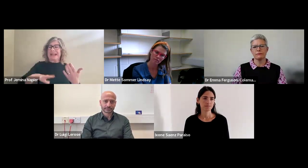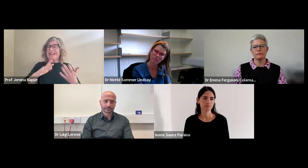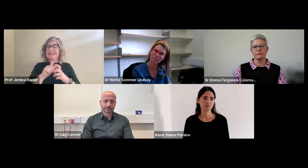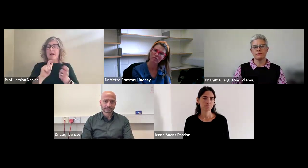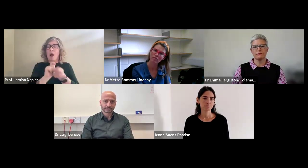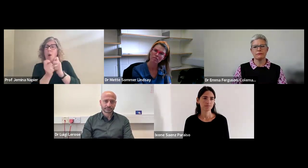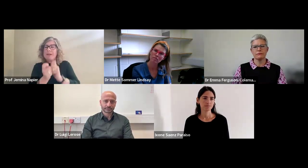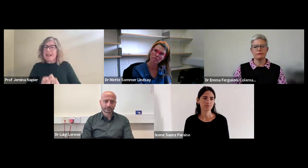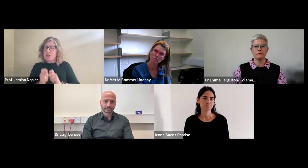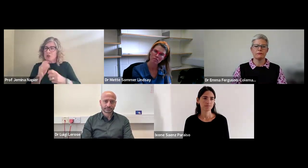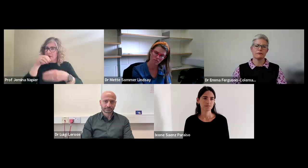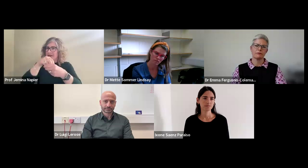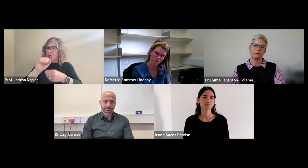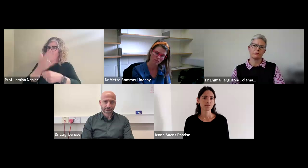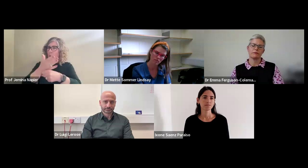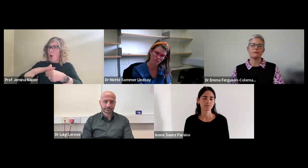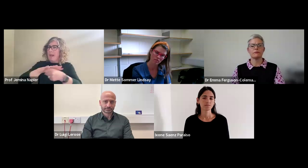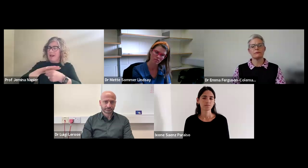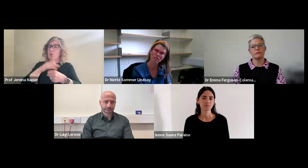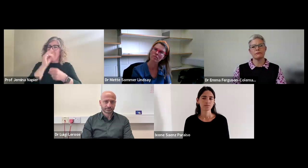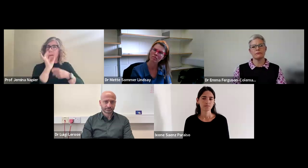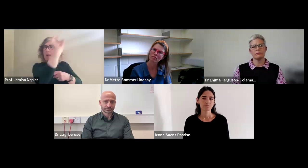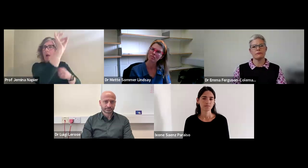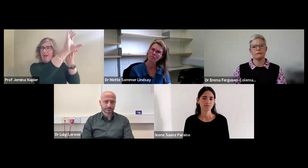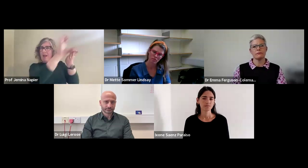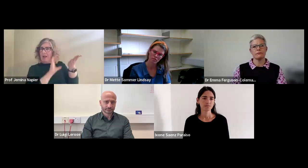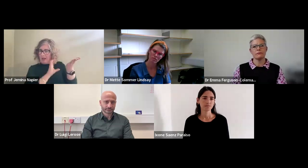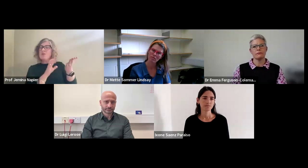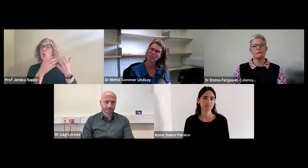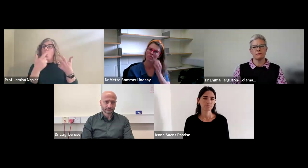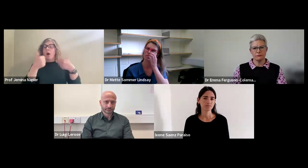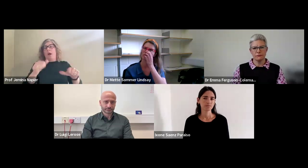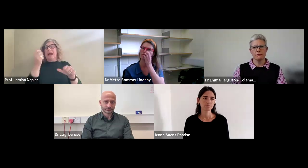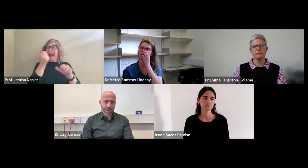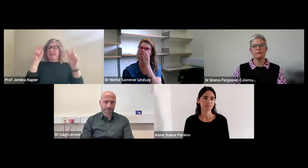UK whereby anybody who needs accommodations in their workplace can apply for funding from the